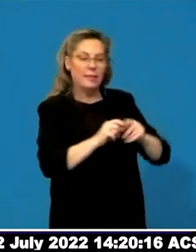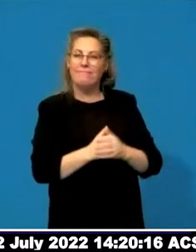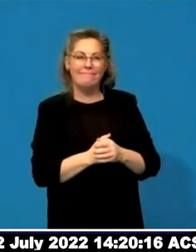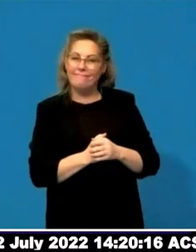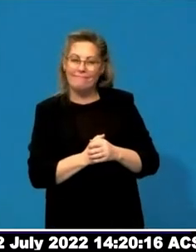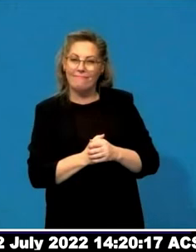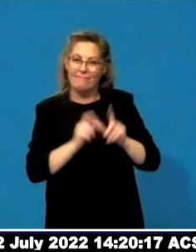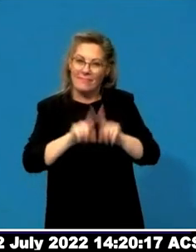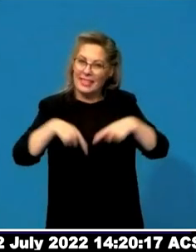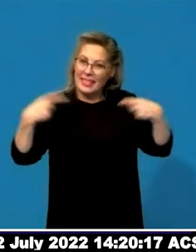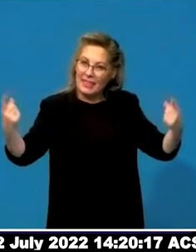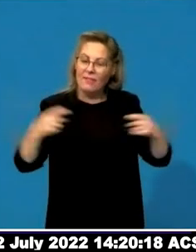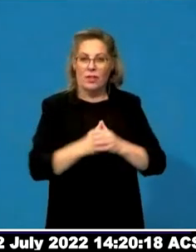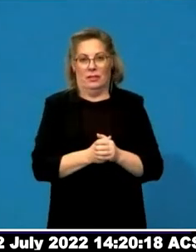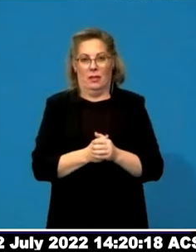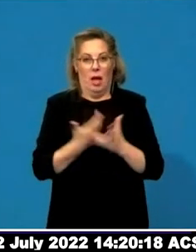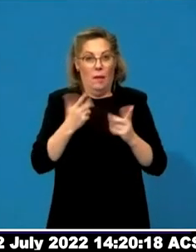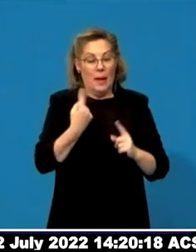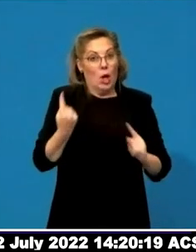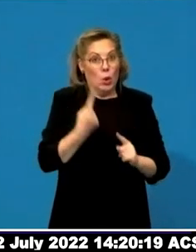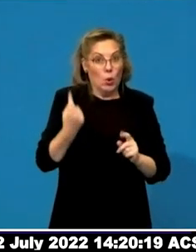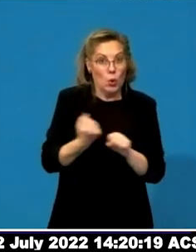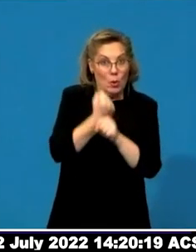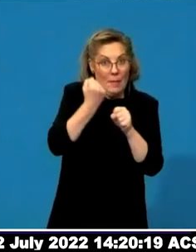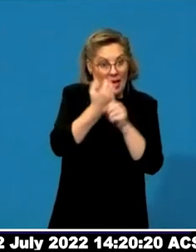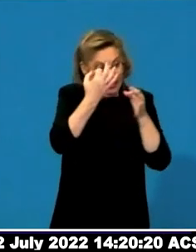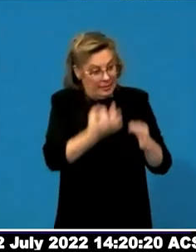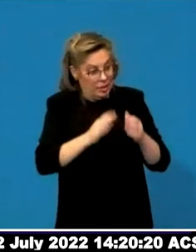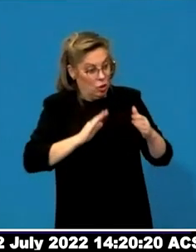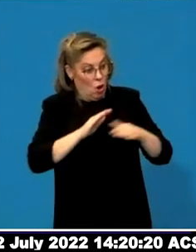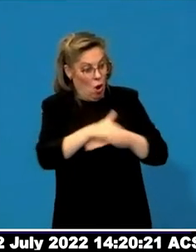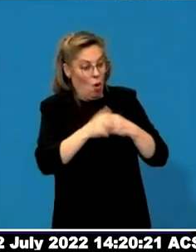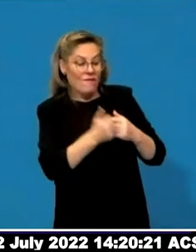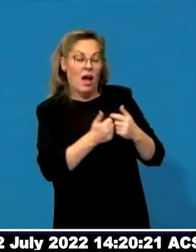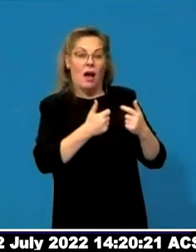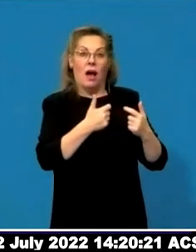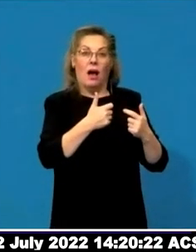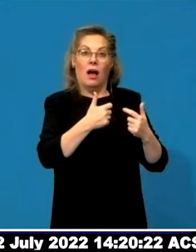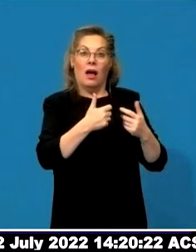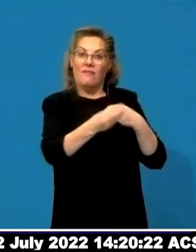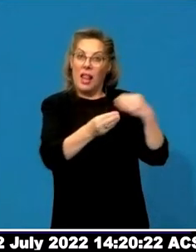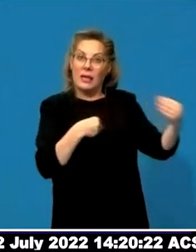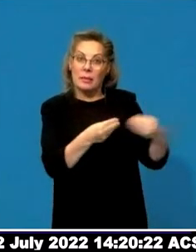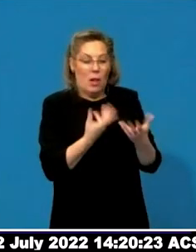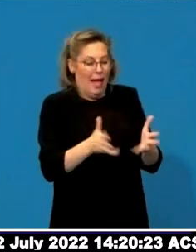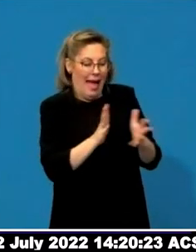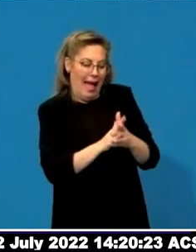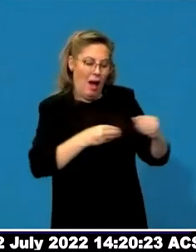It needs to be owned by local Anangu people, and they need to get the support in the way that they want it.